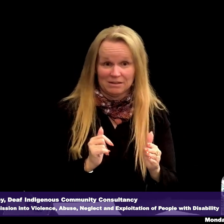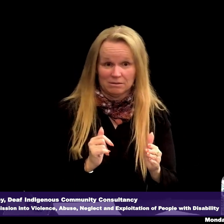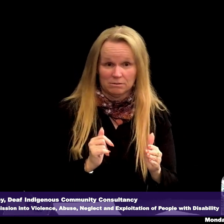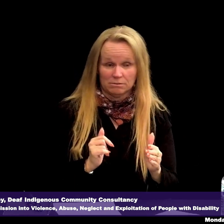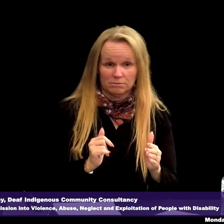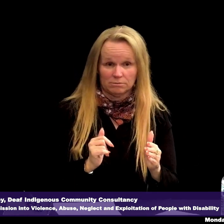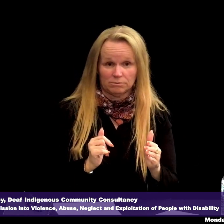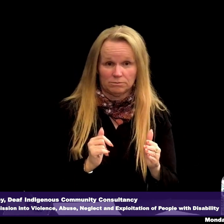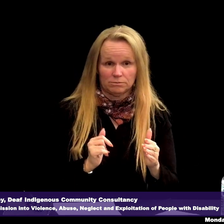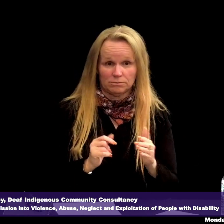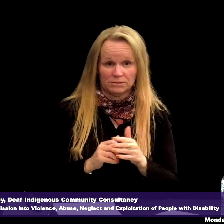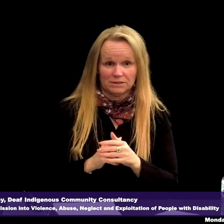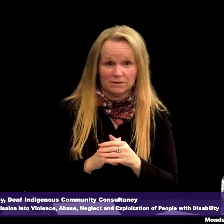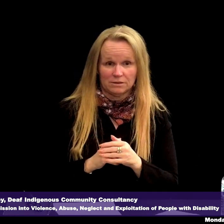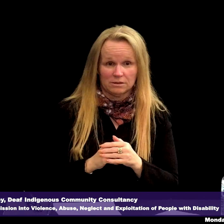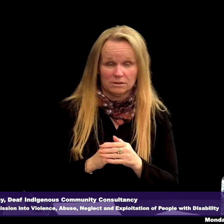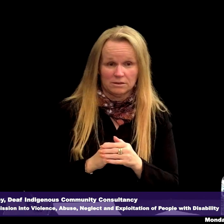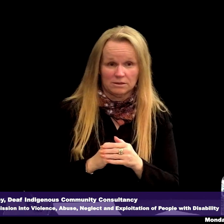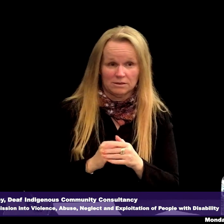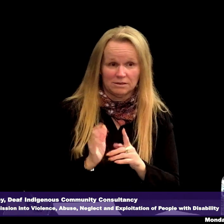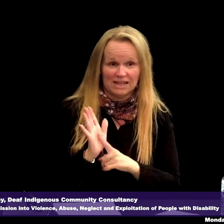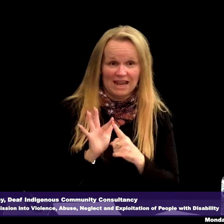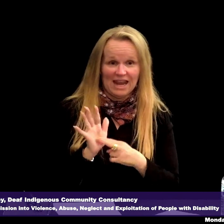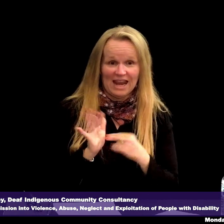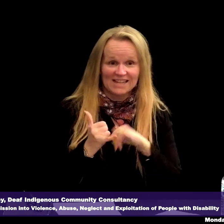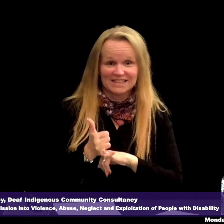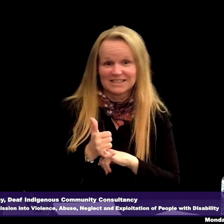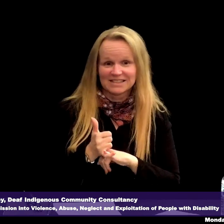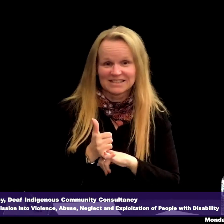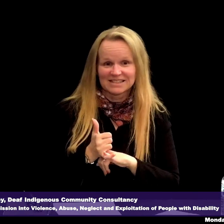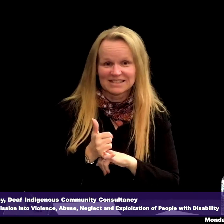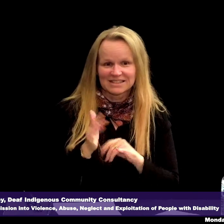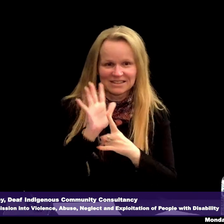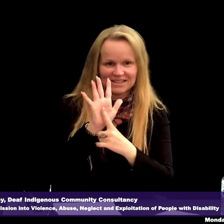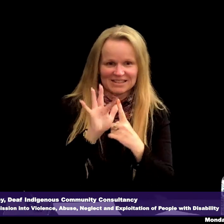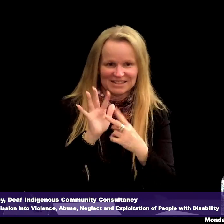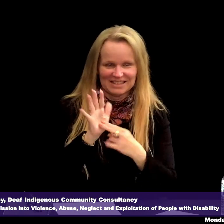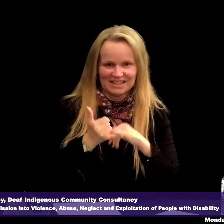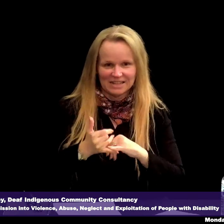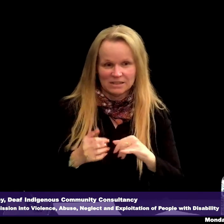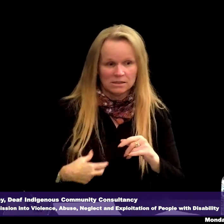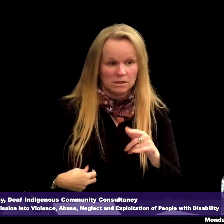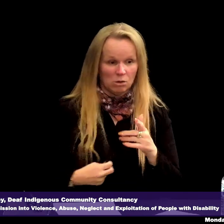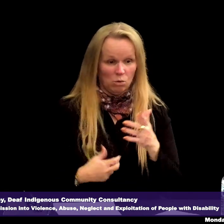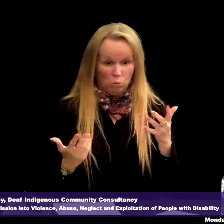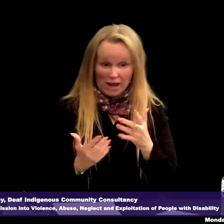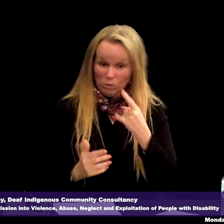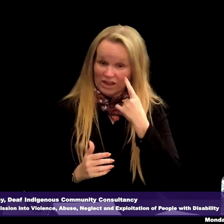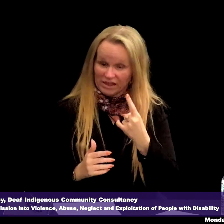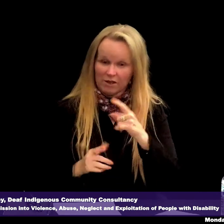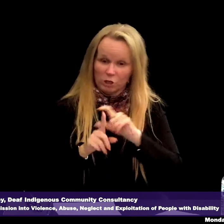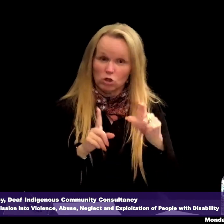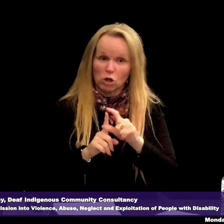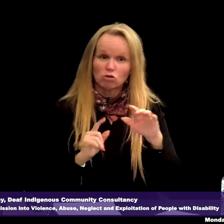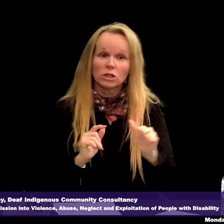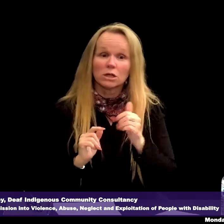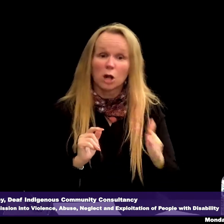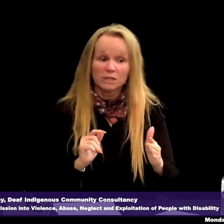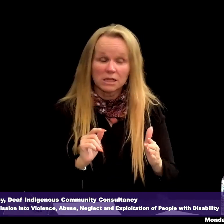So, through First Nations lens, when we think of cultural